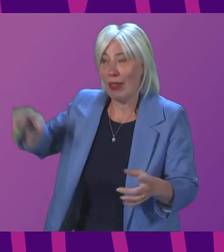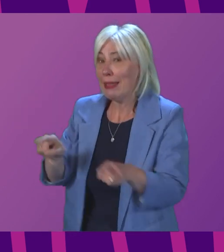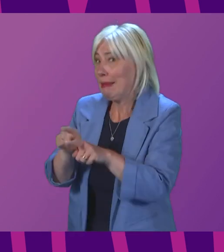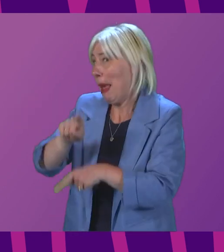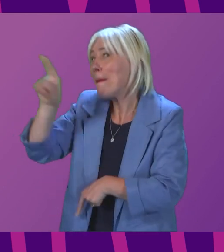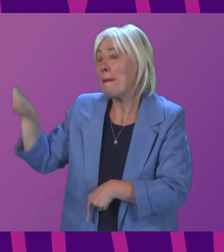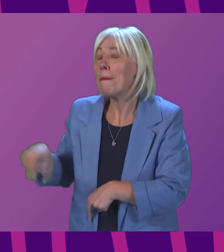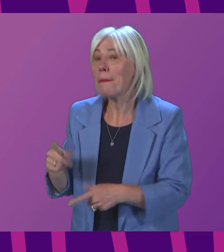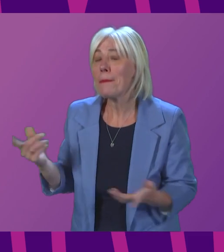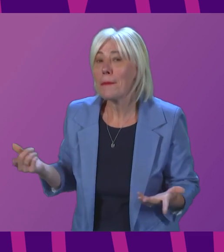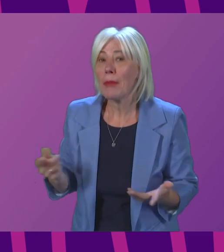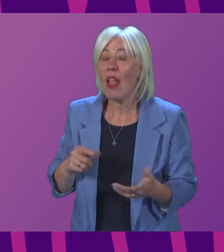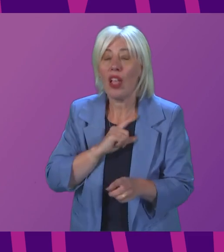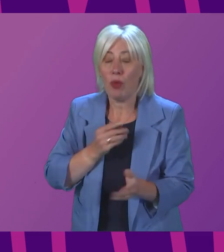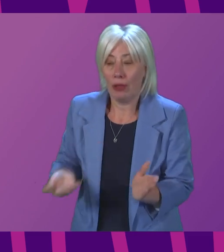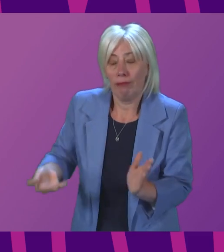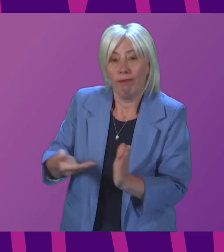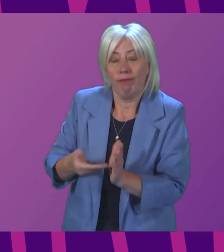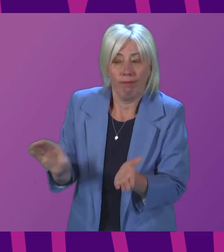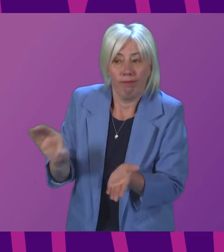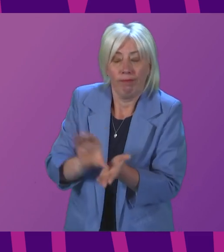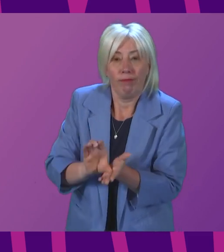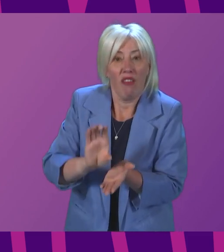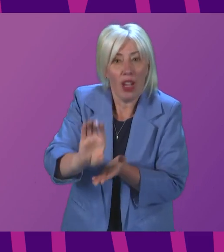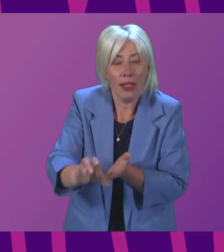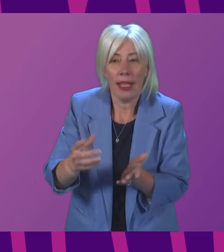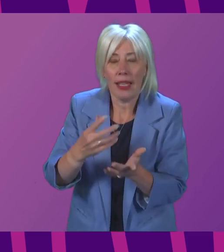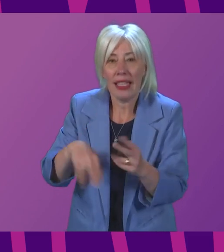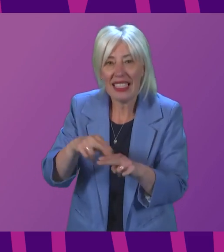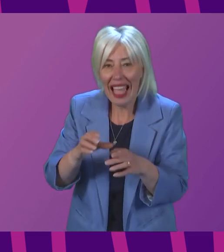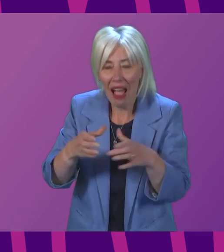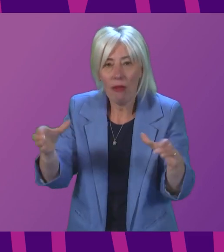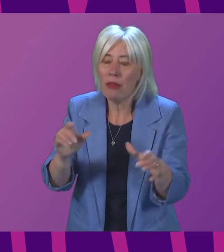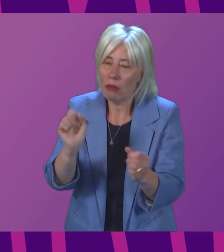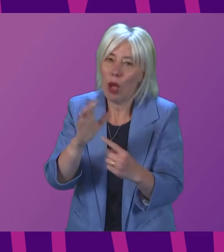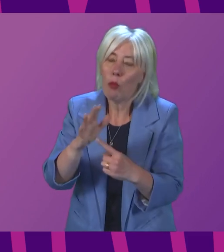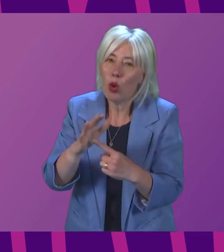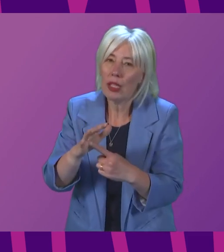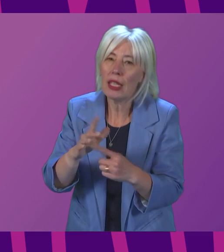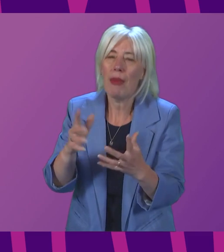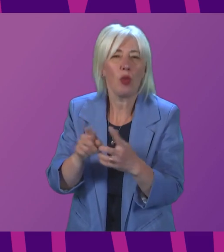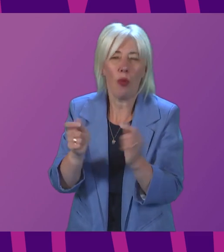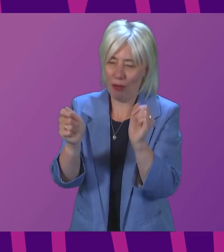That is why the additional funding and the additional staffing are so important, but so too is the redesign work that we are doing.